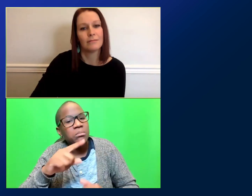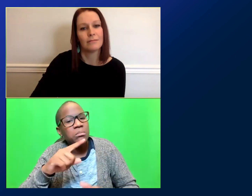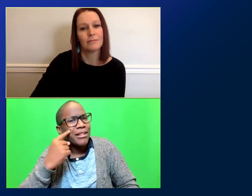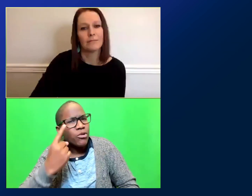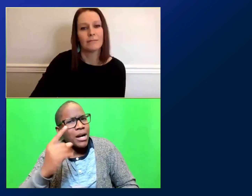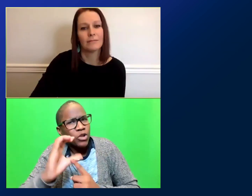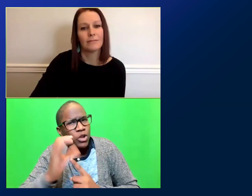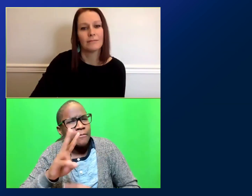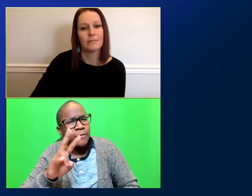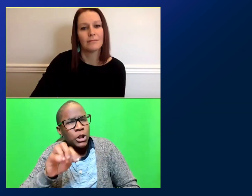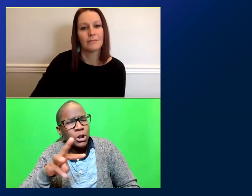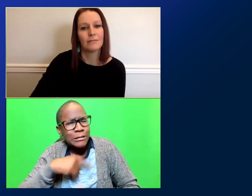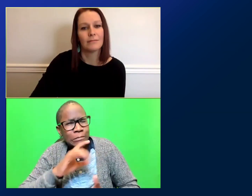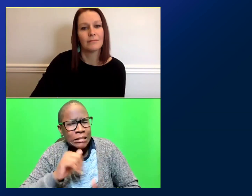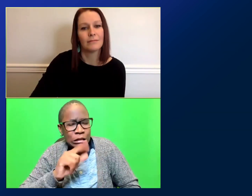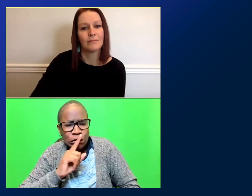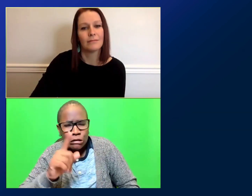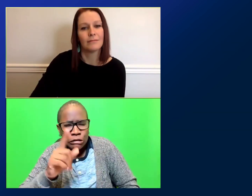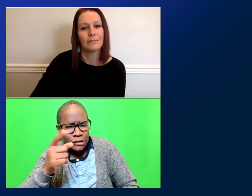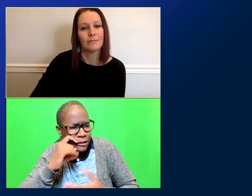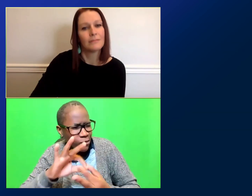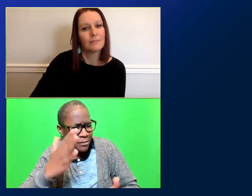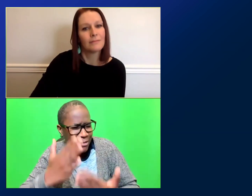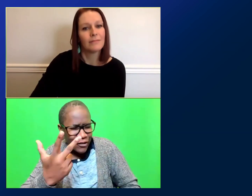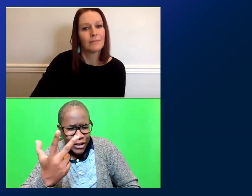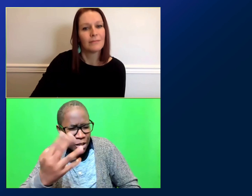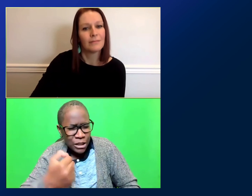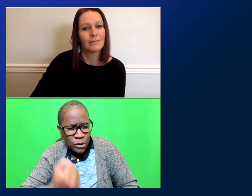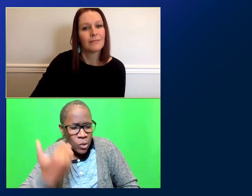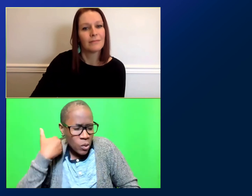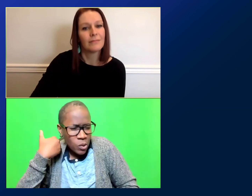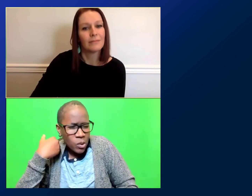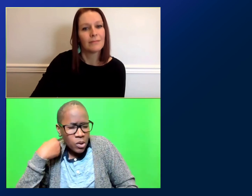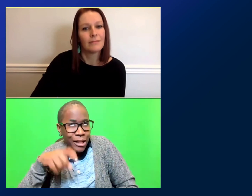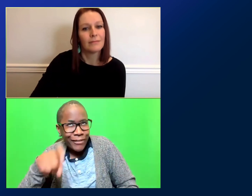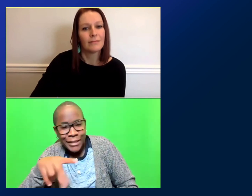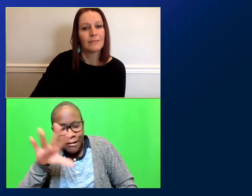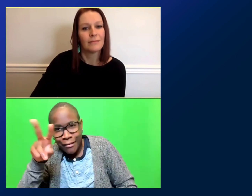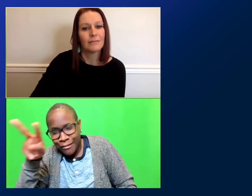creator and i'm not sure the name but it was maybe three or four years ago i remember seeing